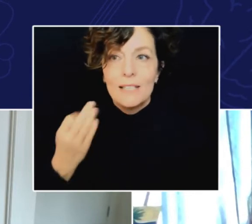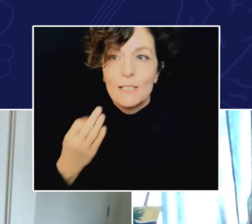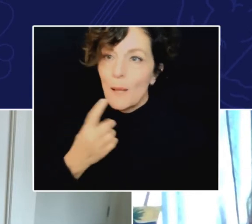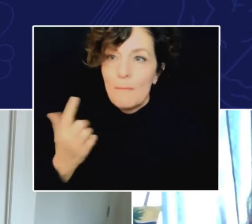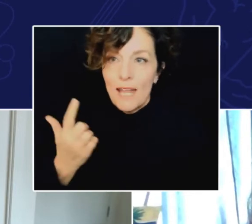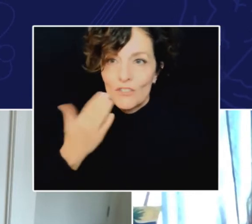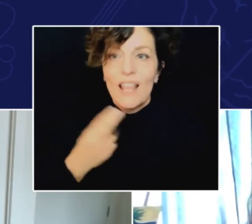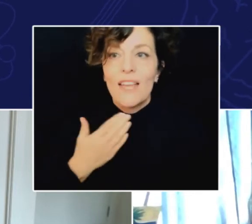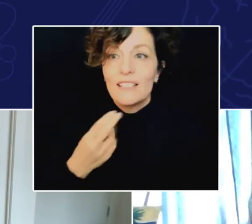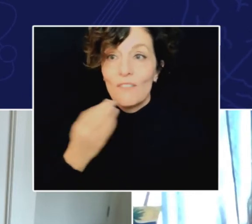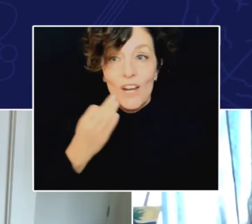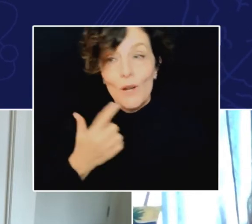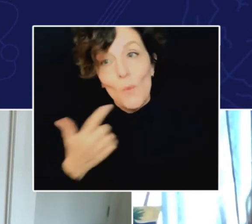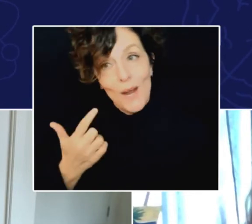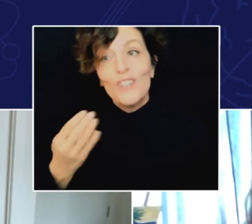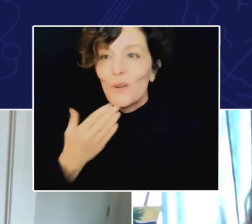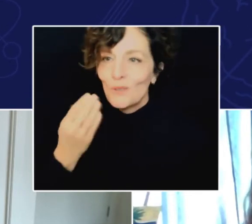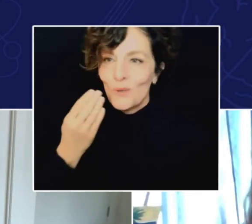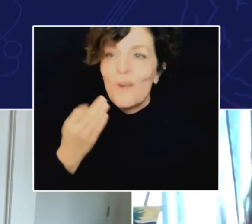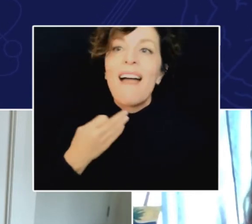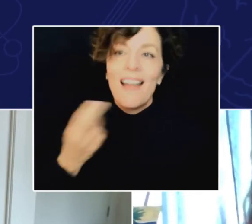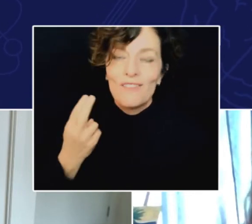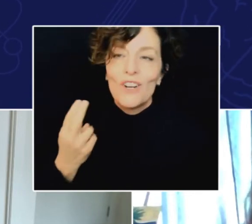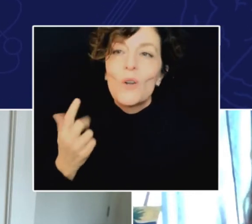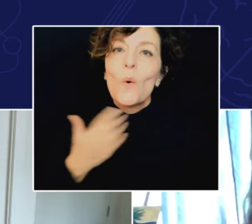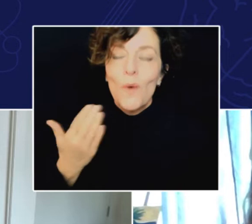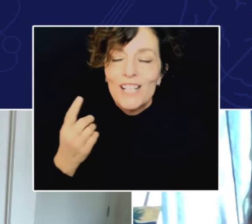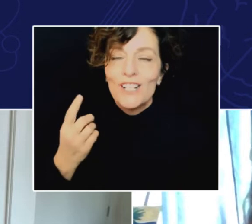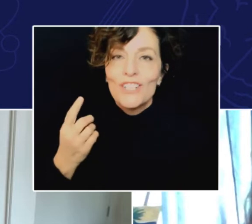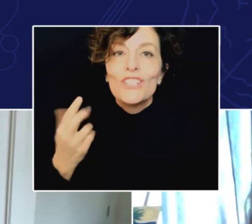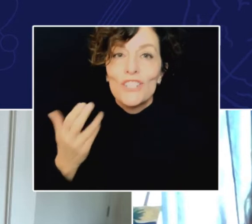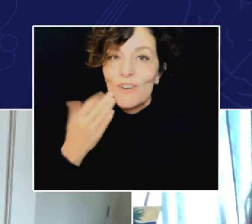that is very well-known to be -- have quite a degree of sexism,